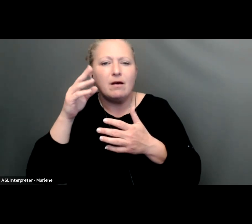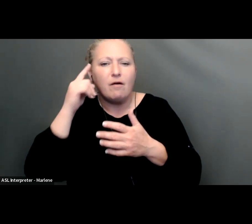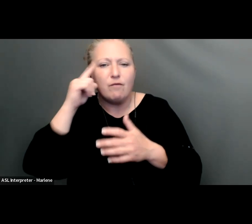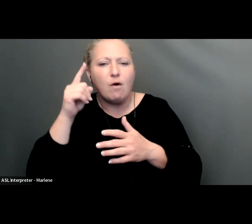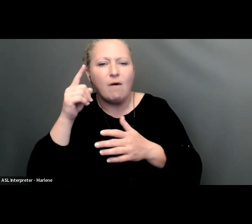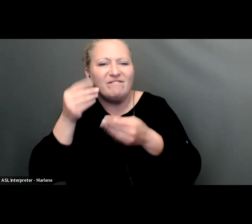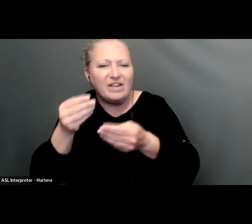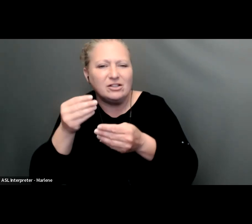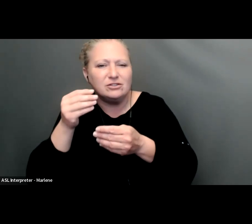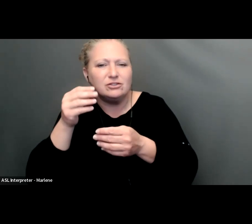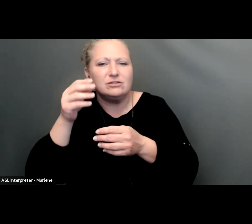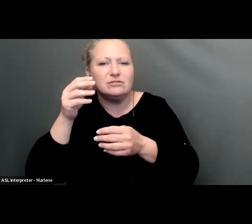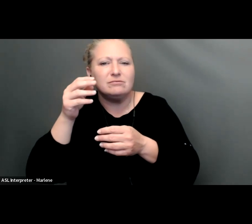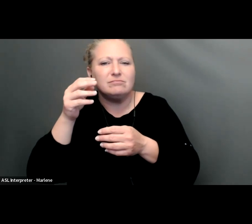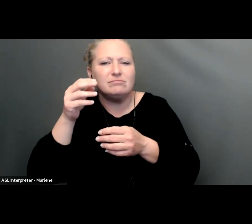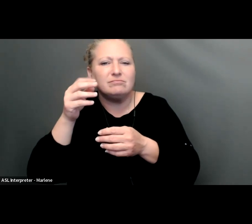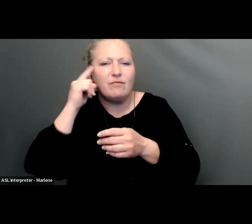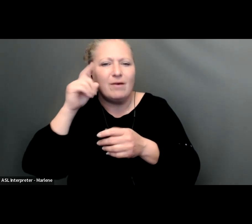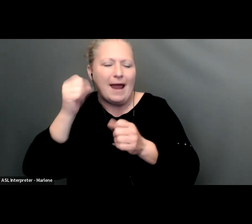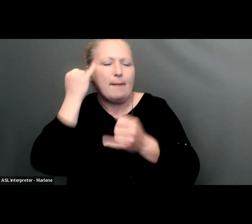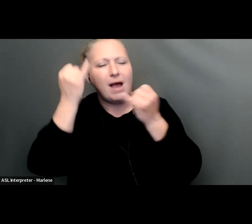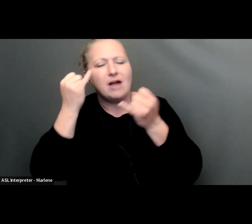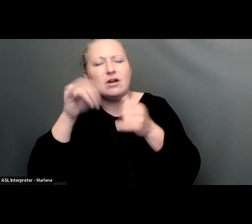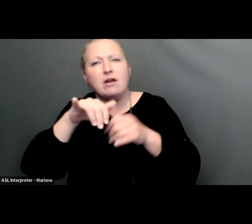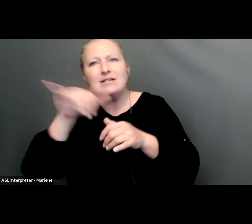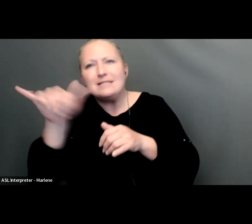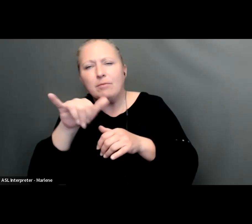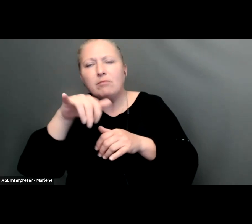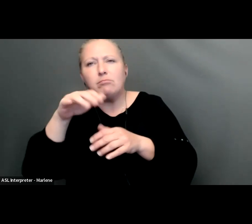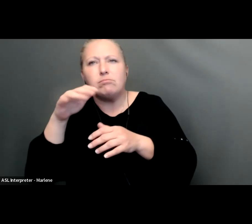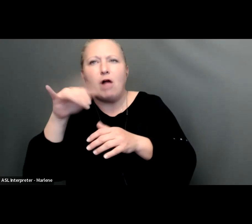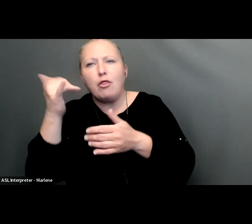similar workforce development programs offered by other partners other CBO's in a similar way.